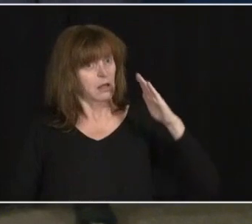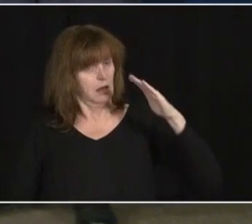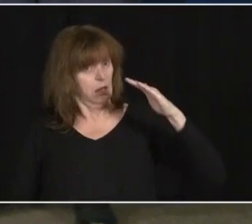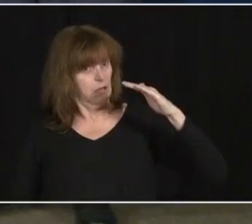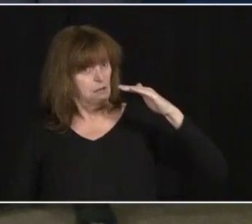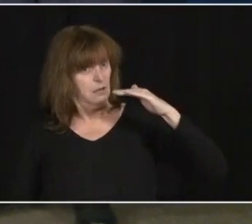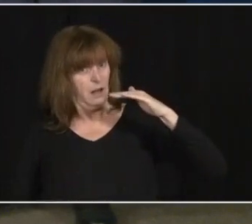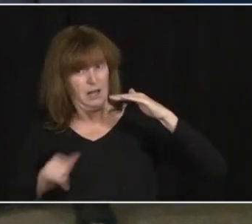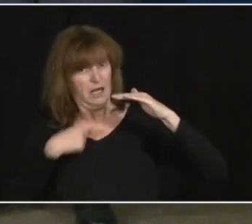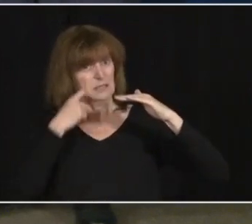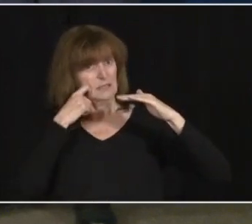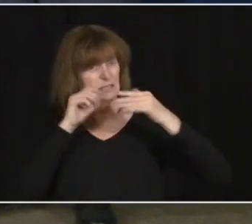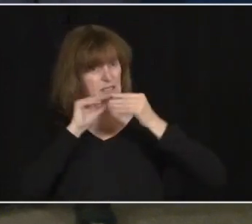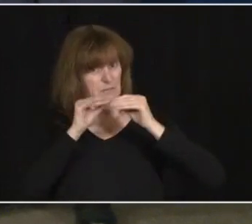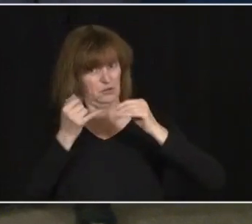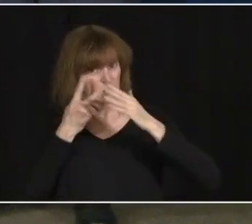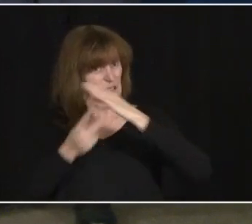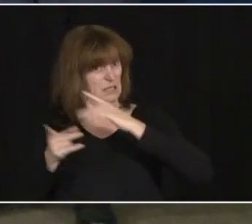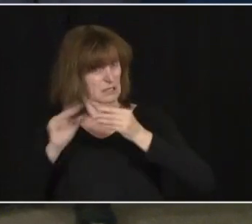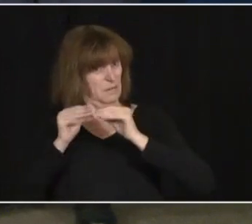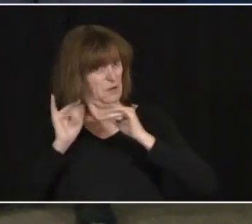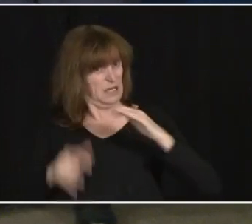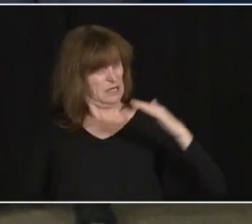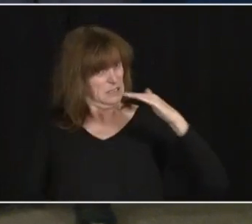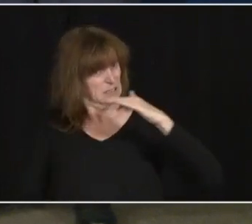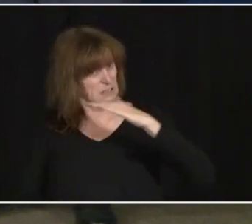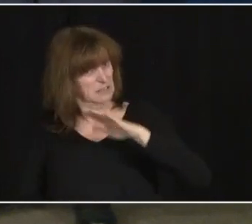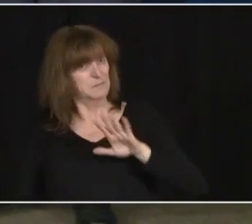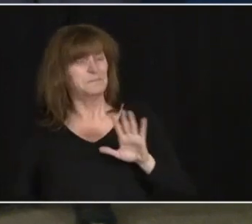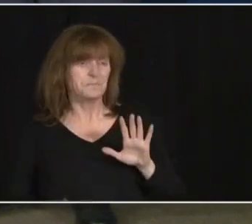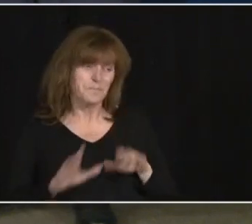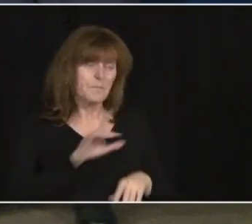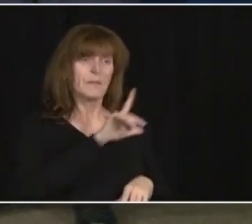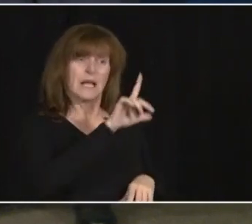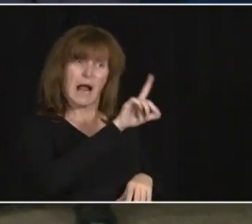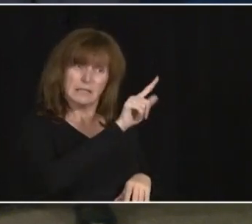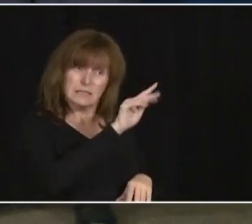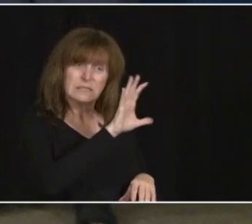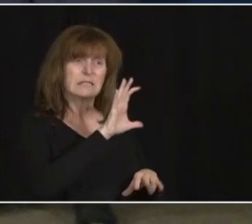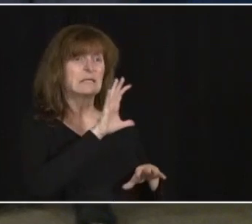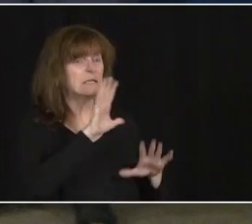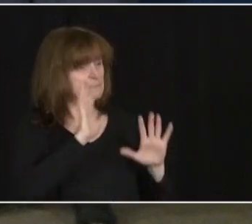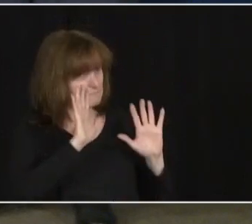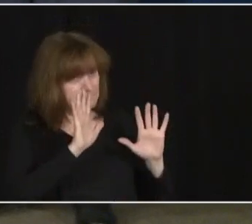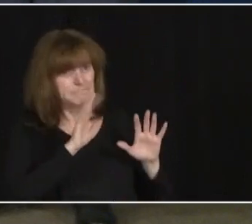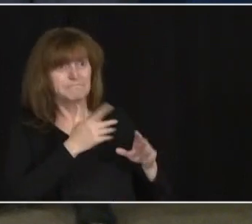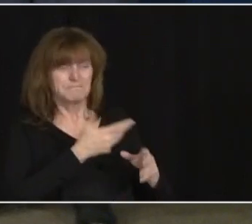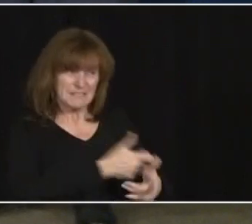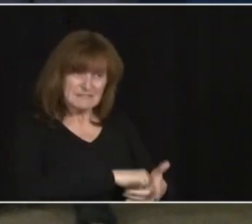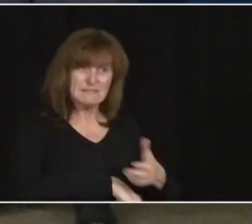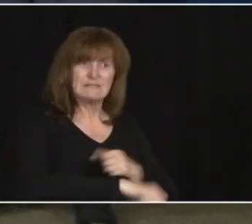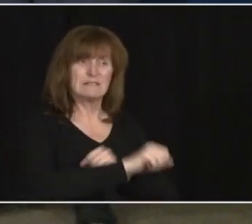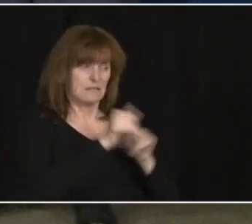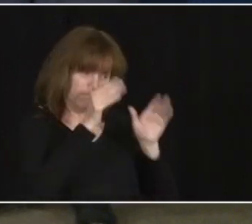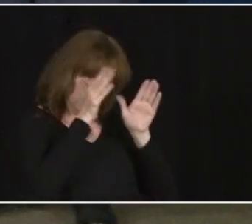overall population. And -- Bending the curve. And as we go forward with the long-term care picture, as the premier said we are